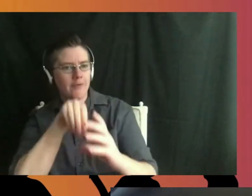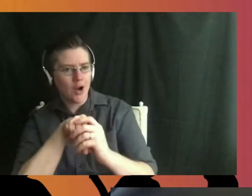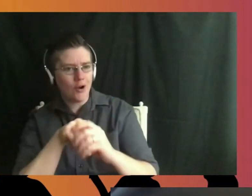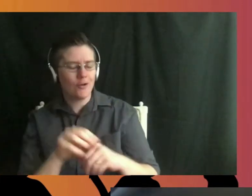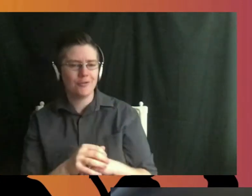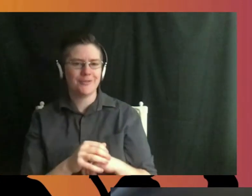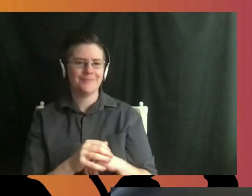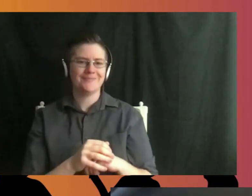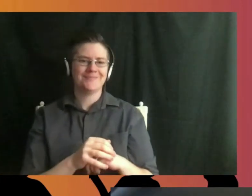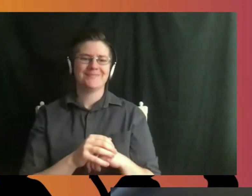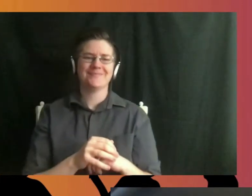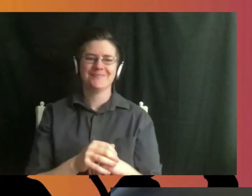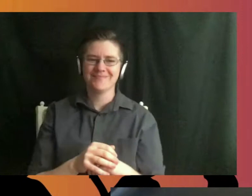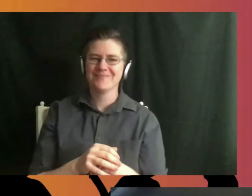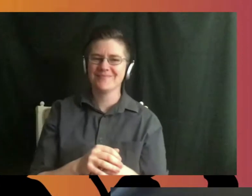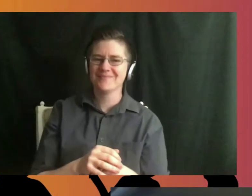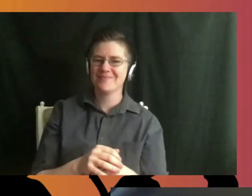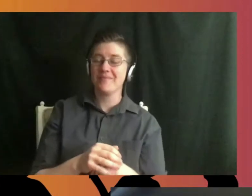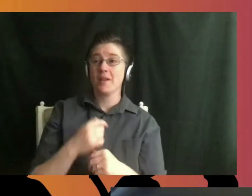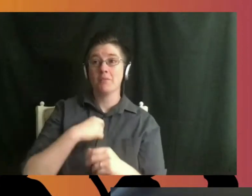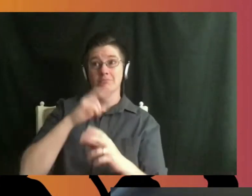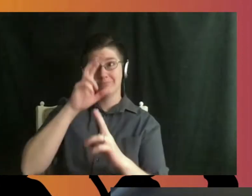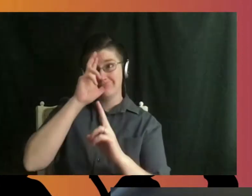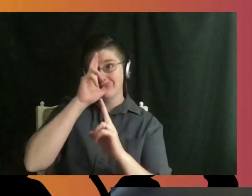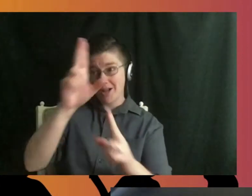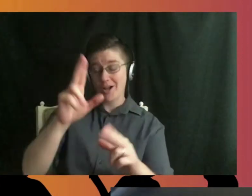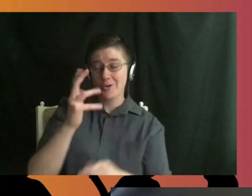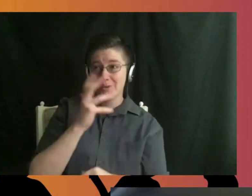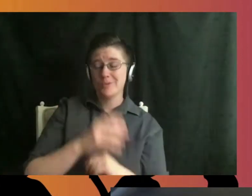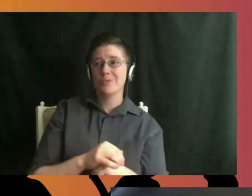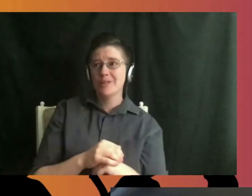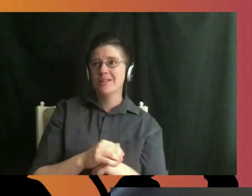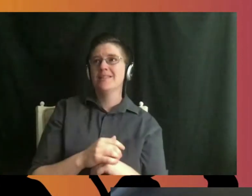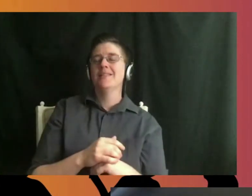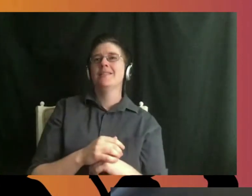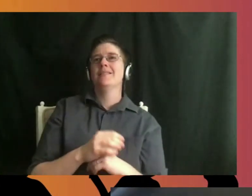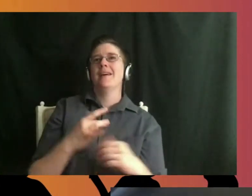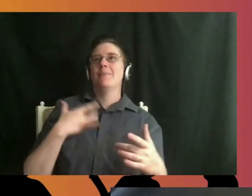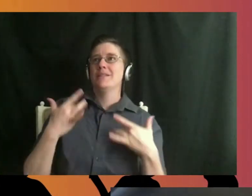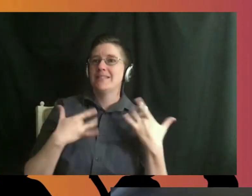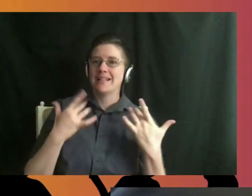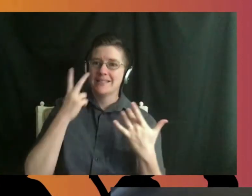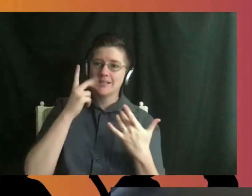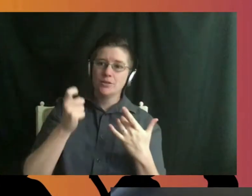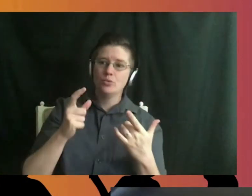that's i'm honored uh and uh excited to see you continue to get out there and get active